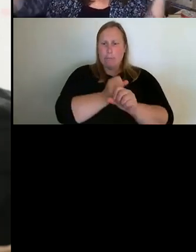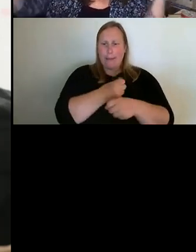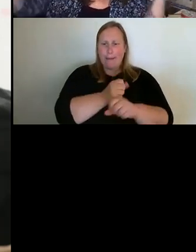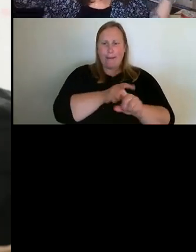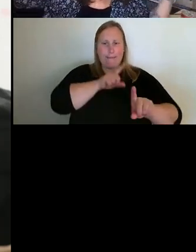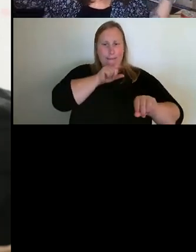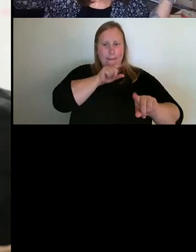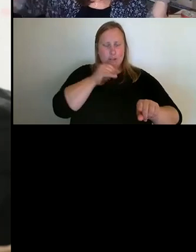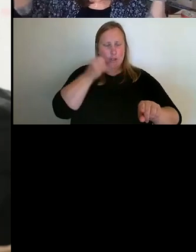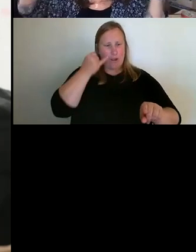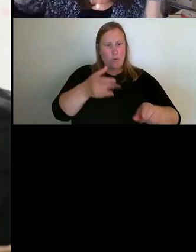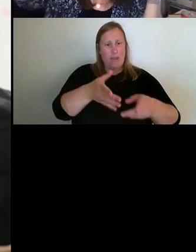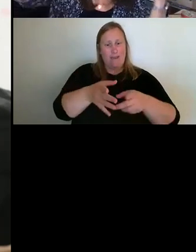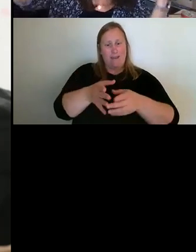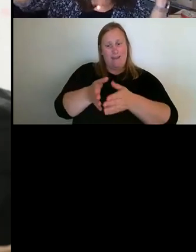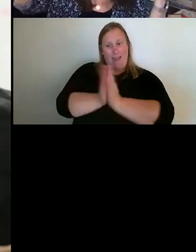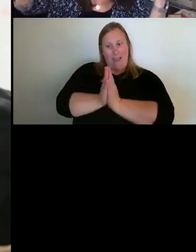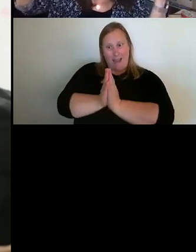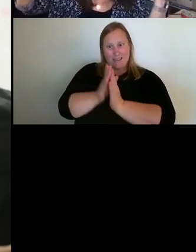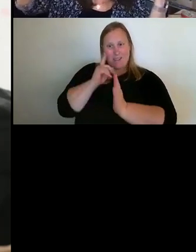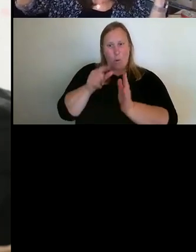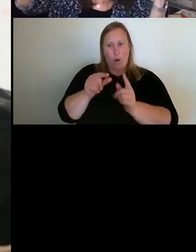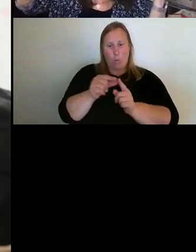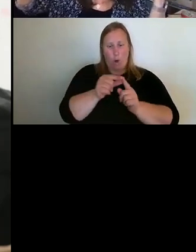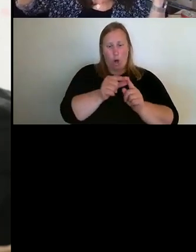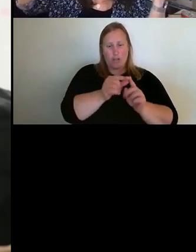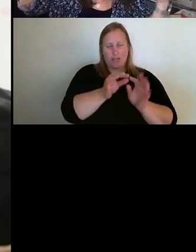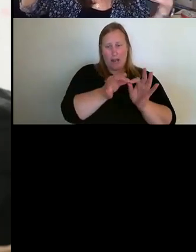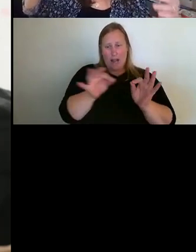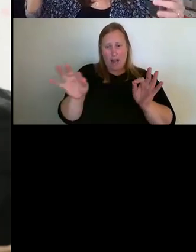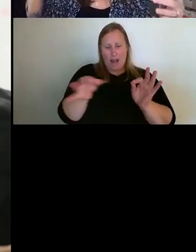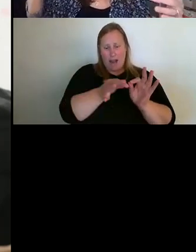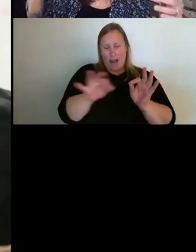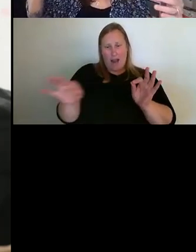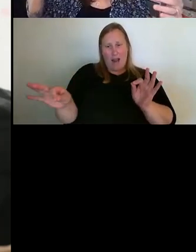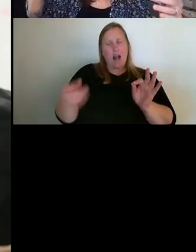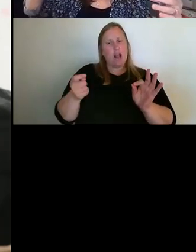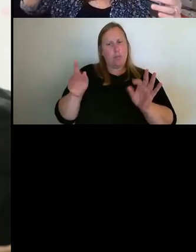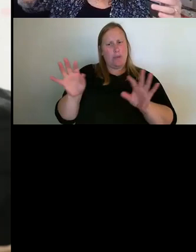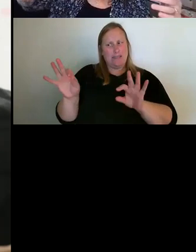long on the fly is a distraction from what is